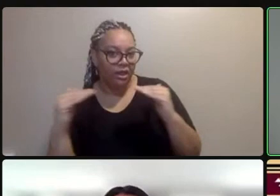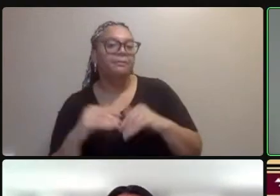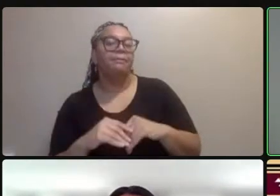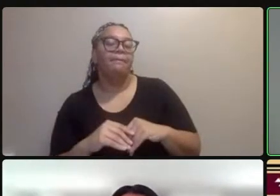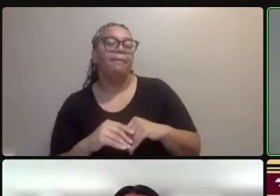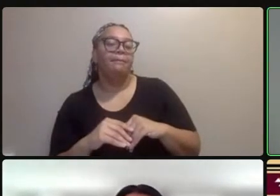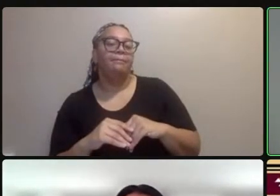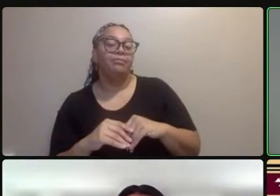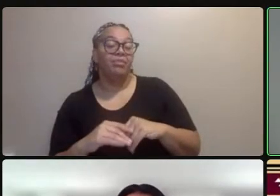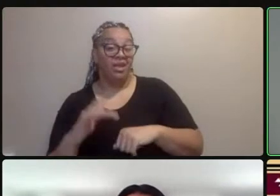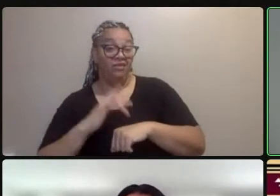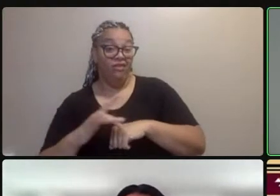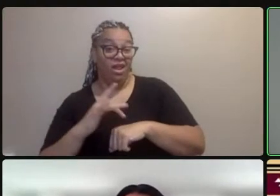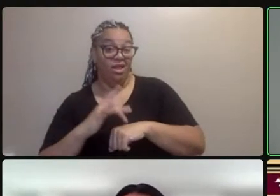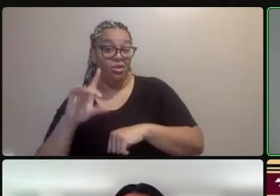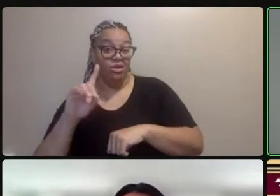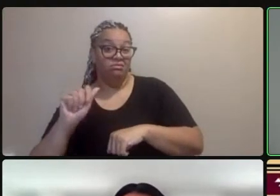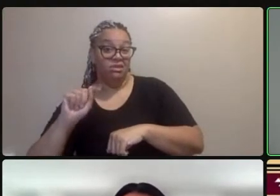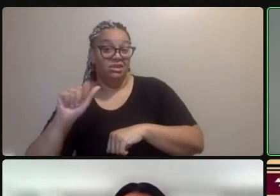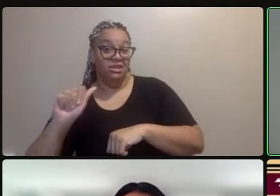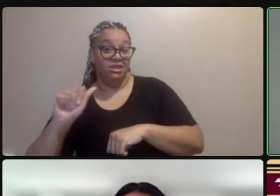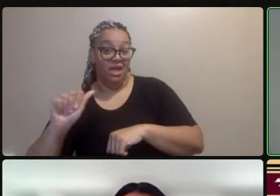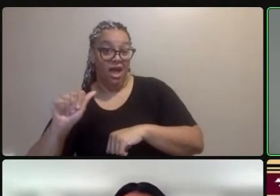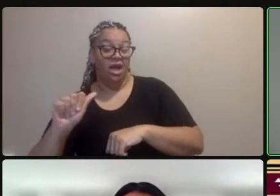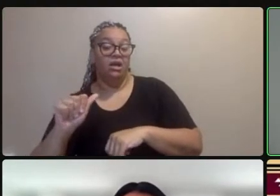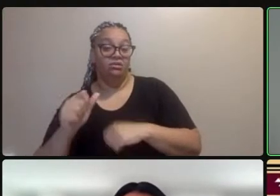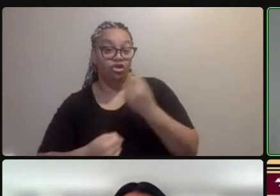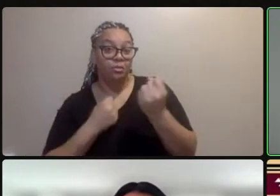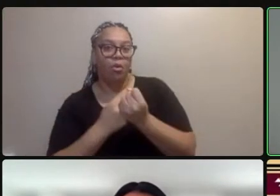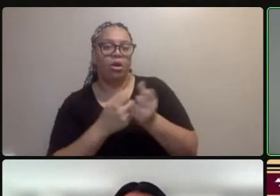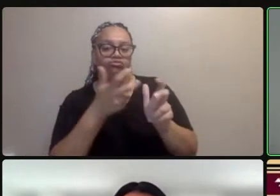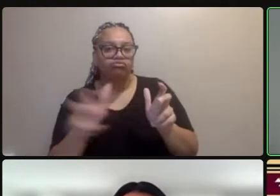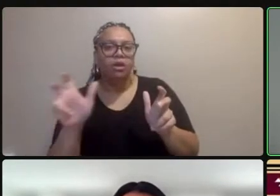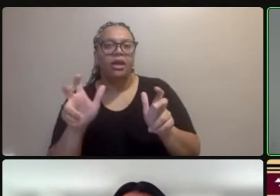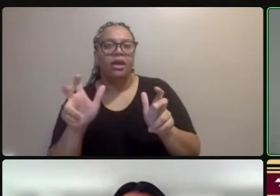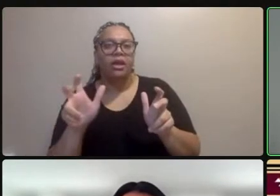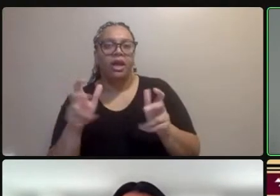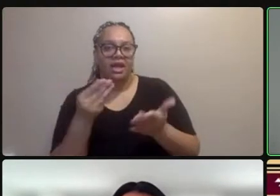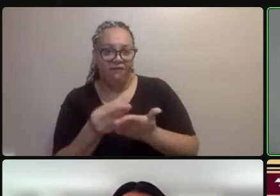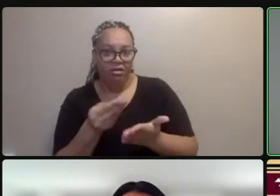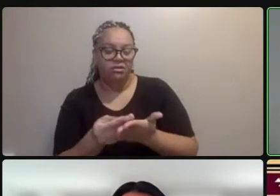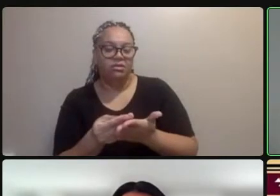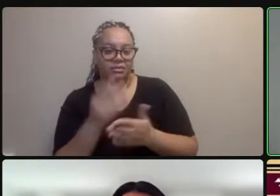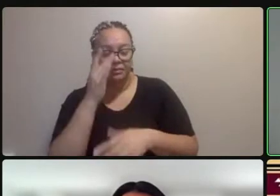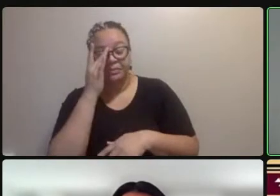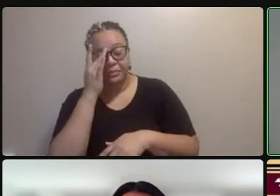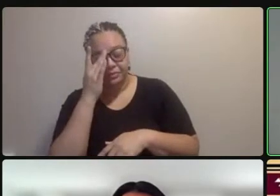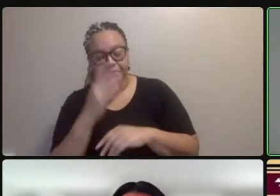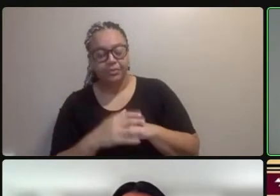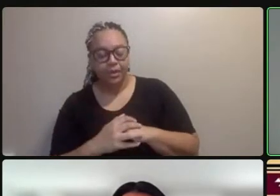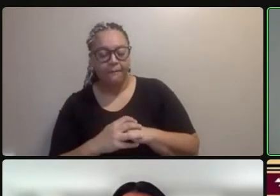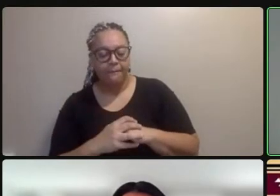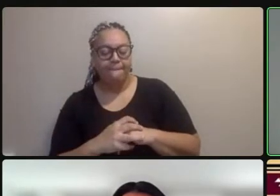GOING BACK TO MY SECOND